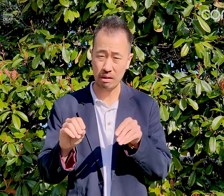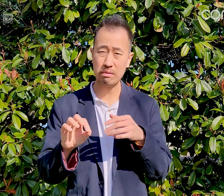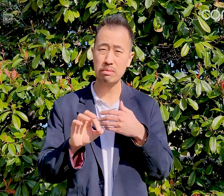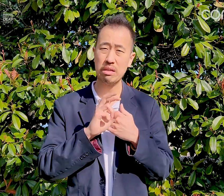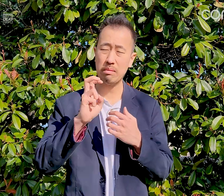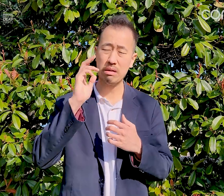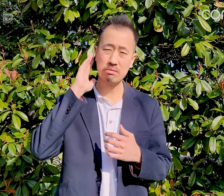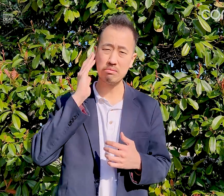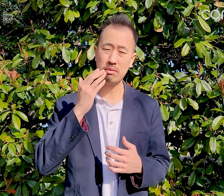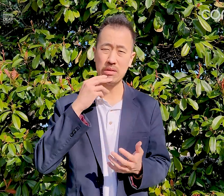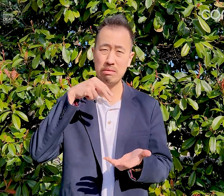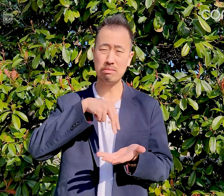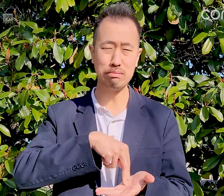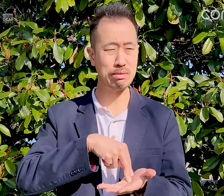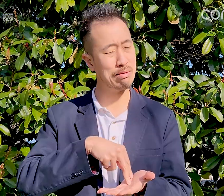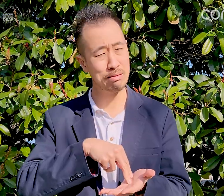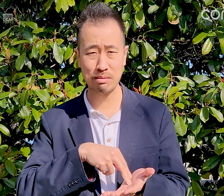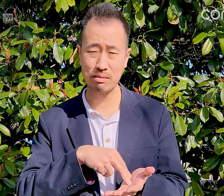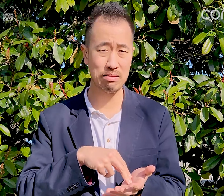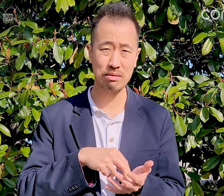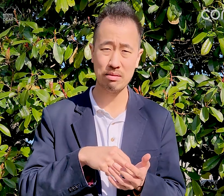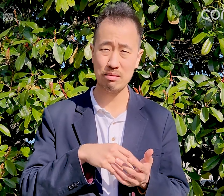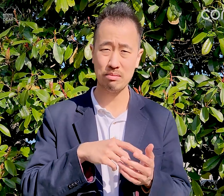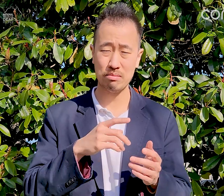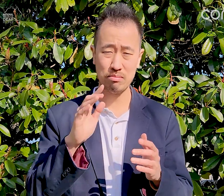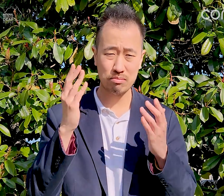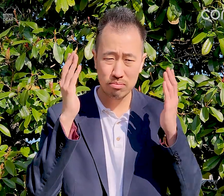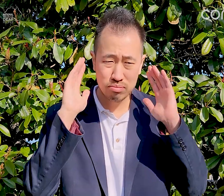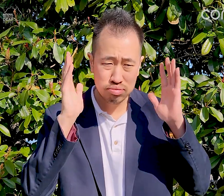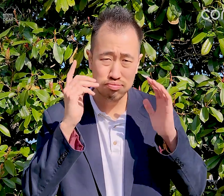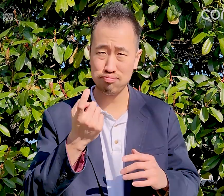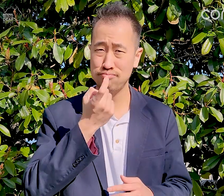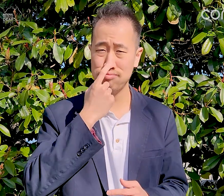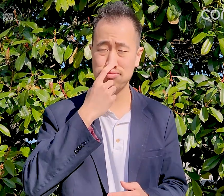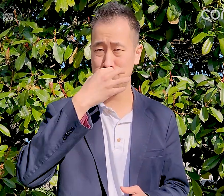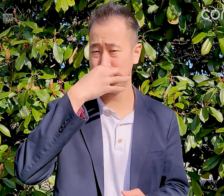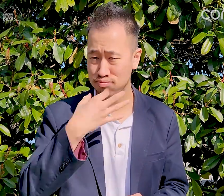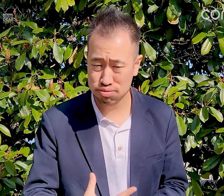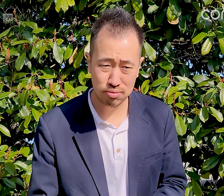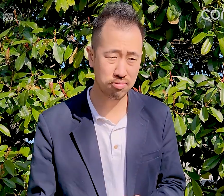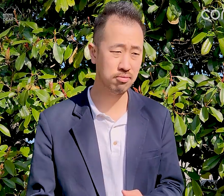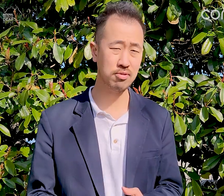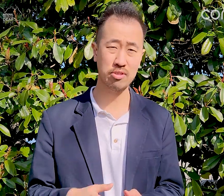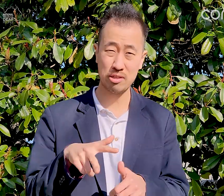from the perspective of Deaf individuals, it would become challenging to acquire knowledge,